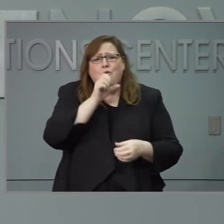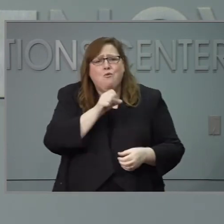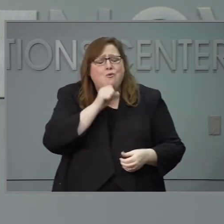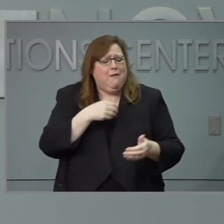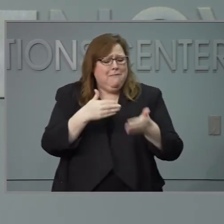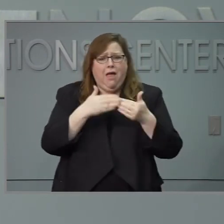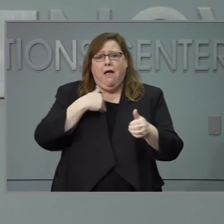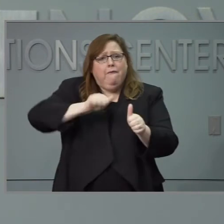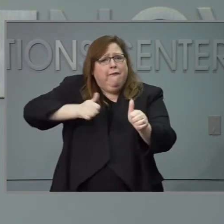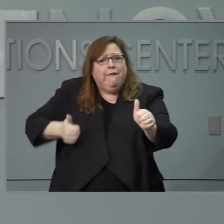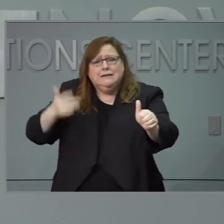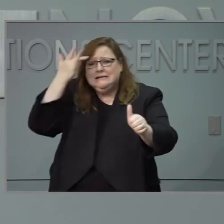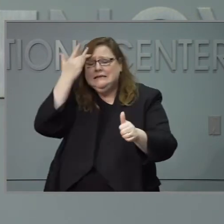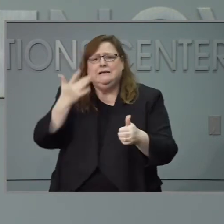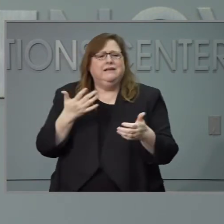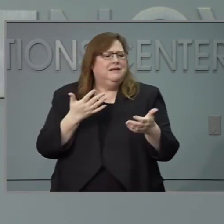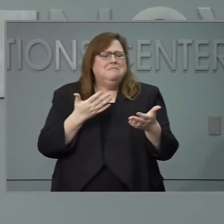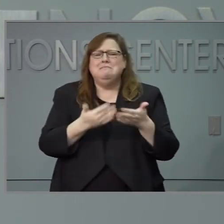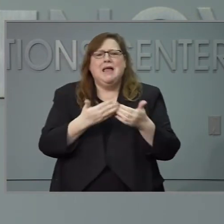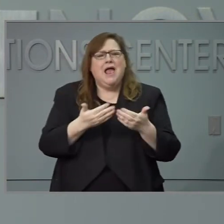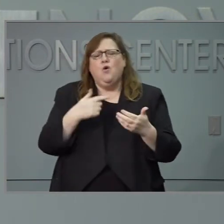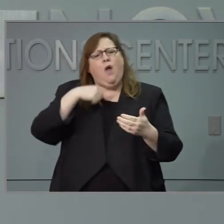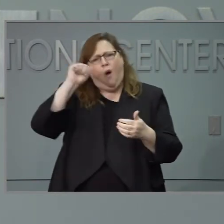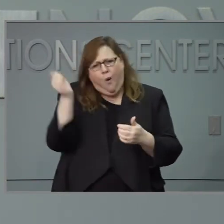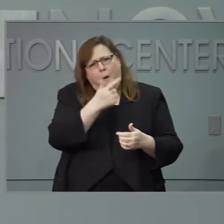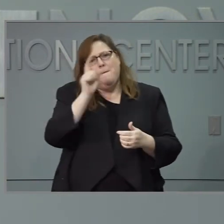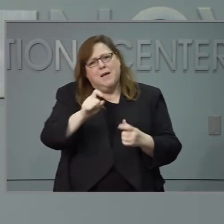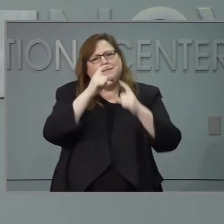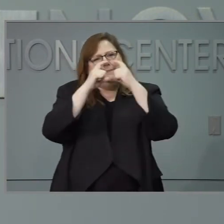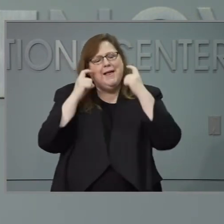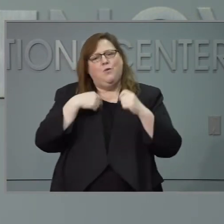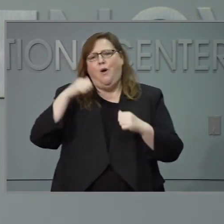Mr. Goforth: SEÑOR COOPER, ¿ ¿USTED VE UN AUMENTO?